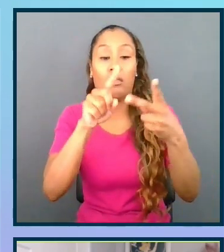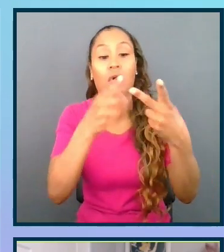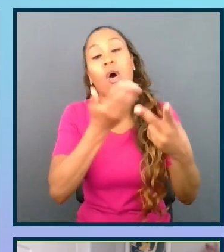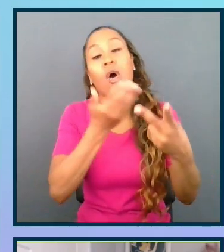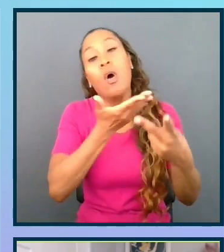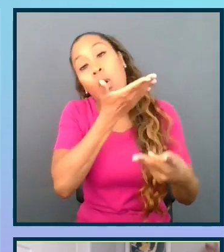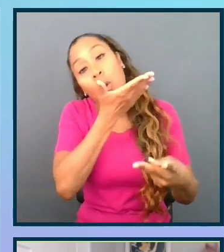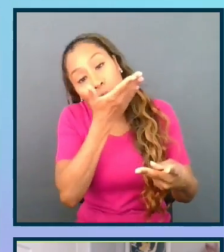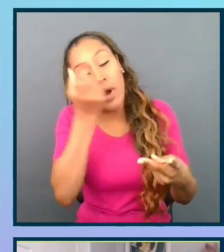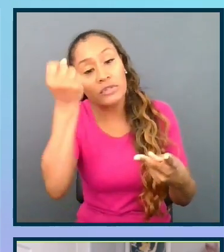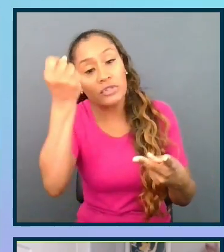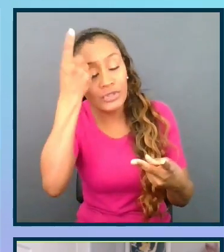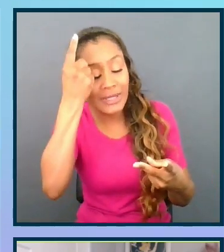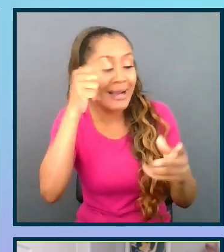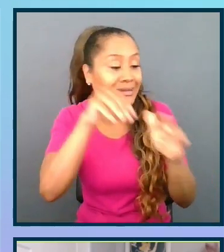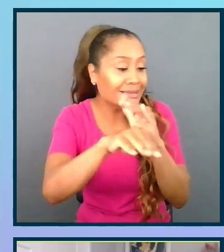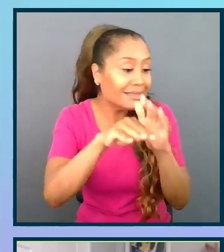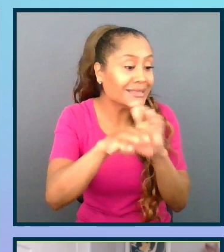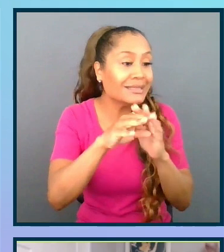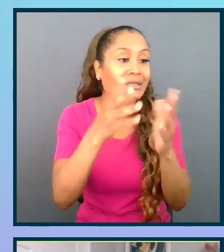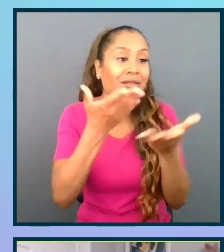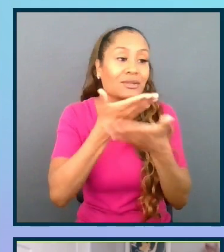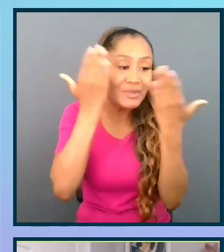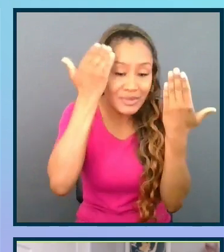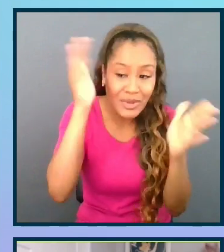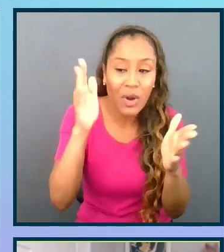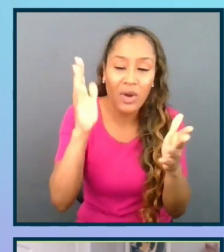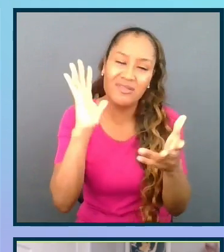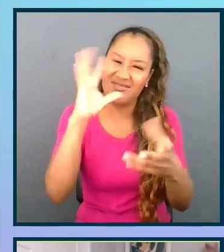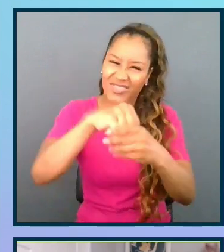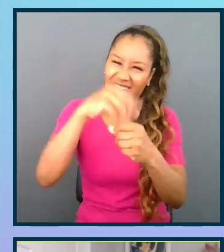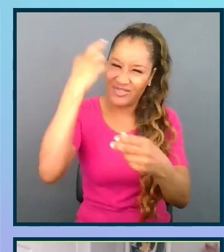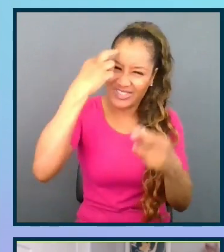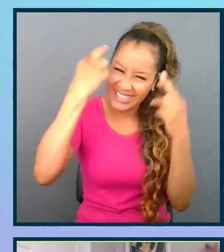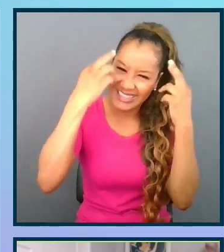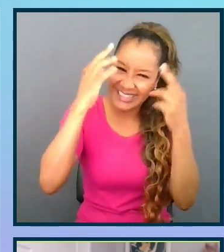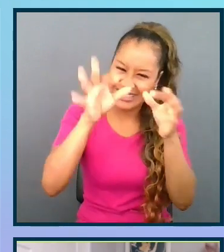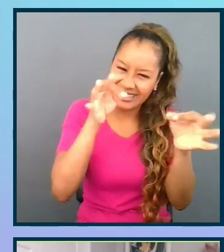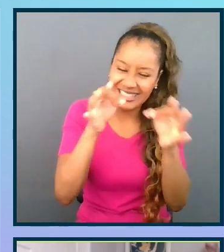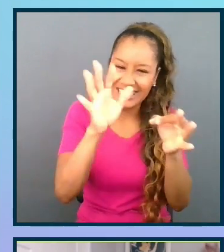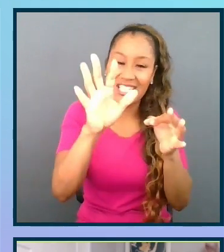and accessibility is part of that story. But it's also quite likely,